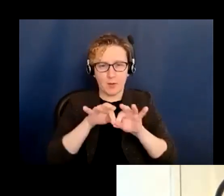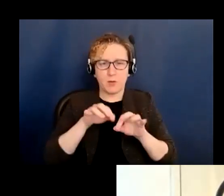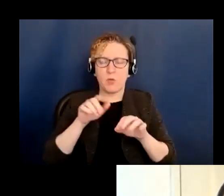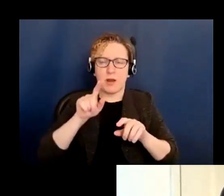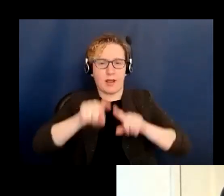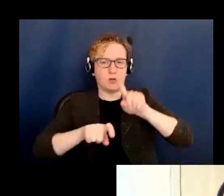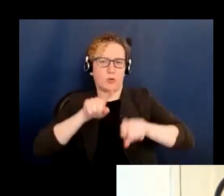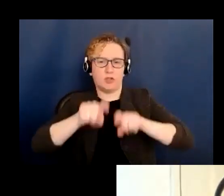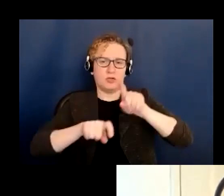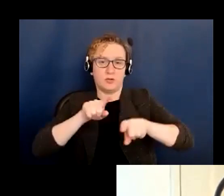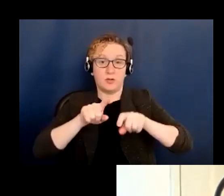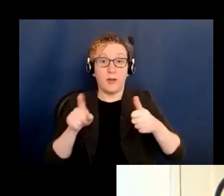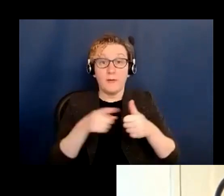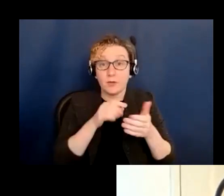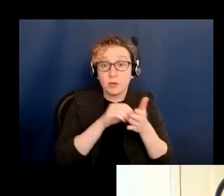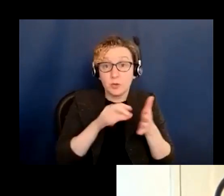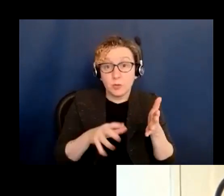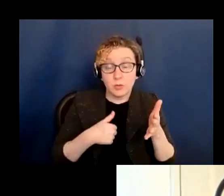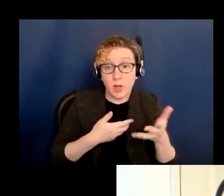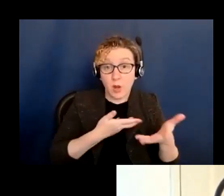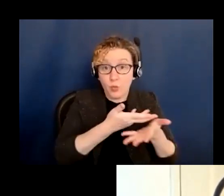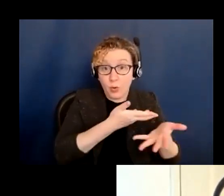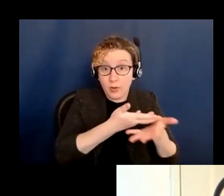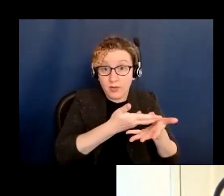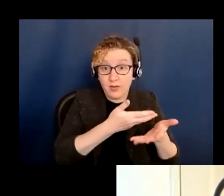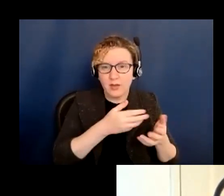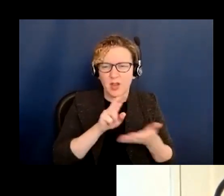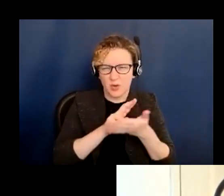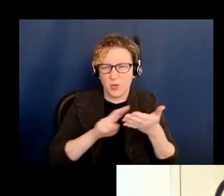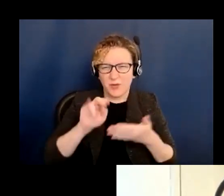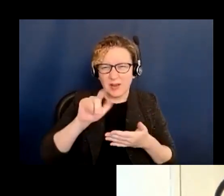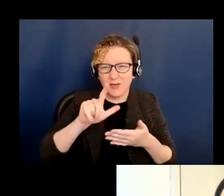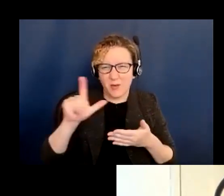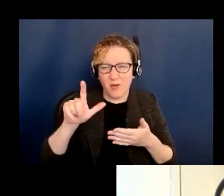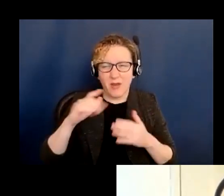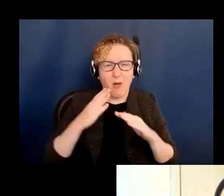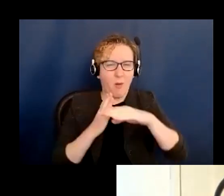The first student I worked with, at the University of Illinois, there are over 50,000 students.